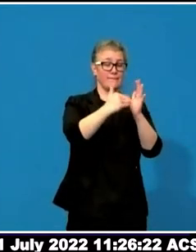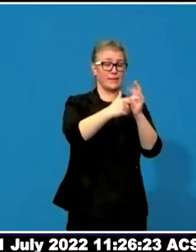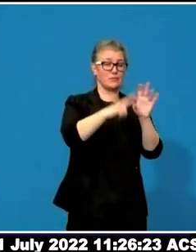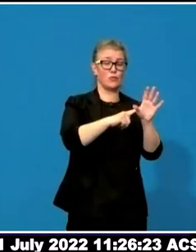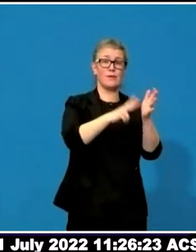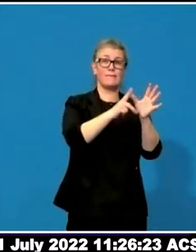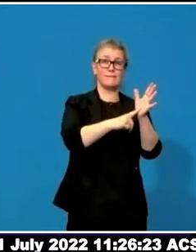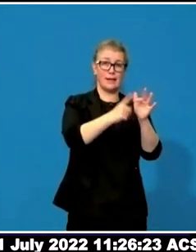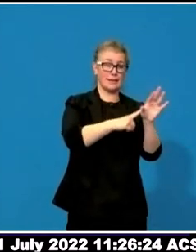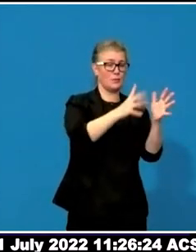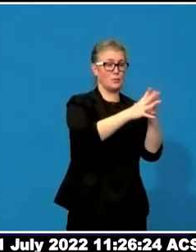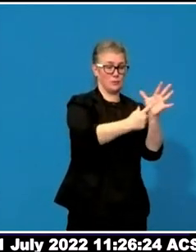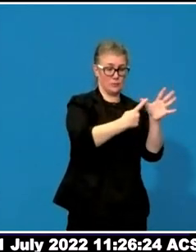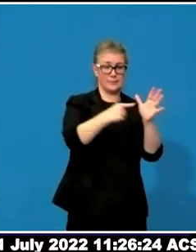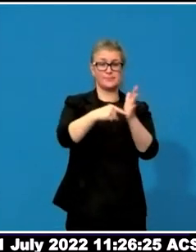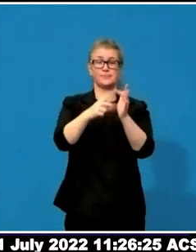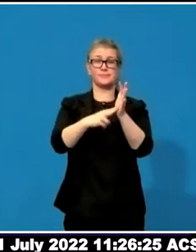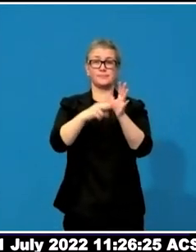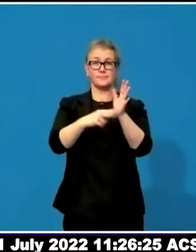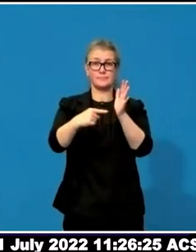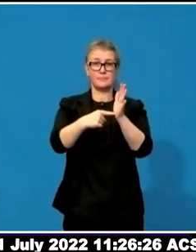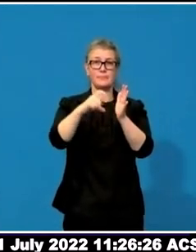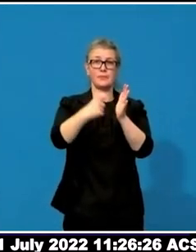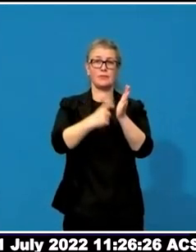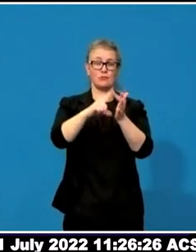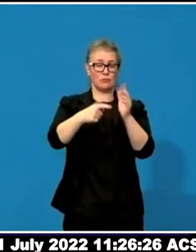Gunbalanya in the Northern Territory, and Thursday Island in Queensland.